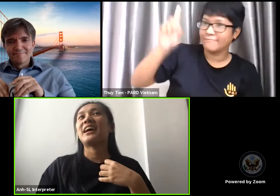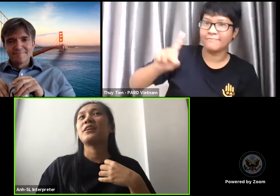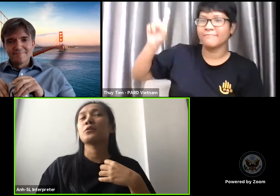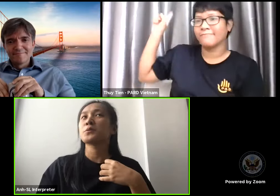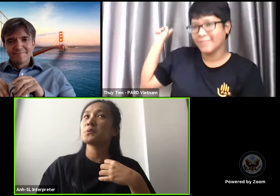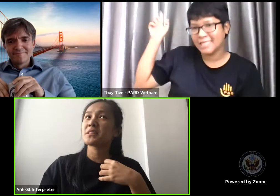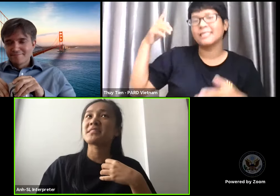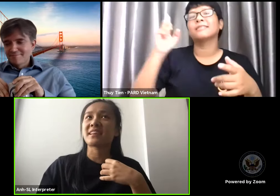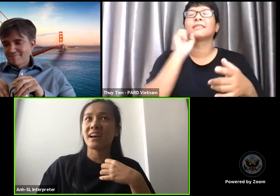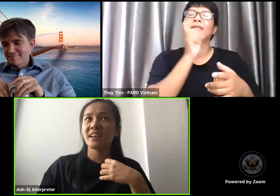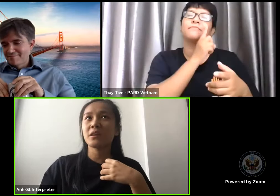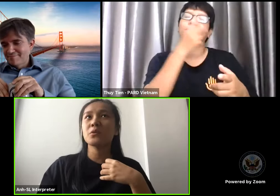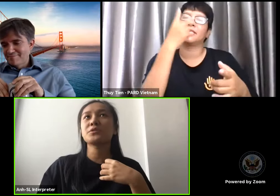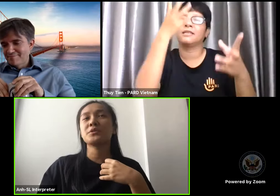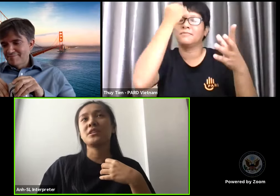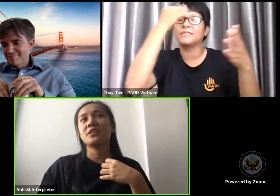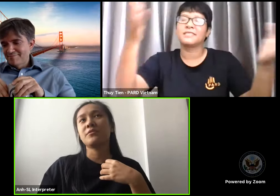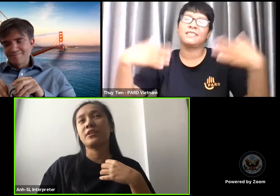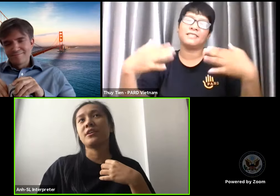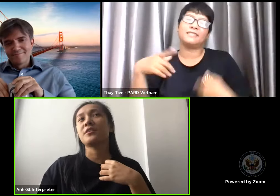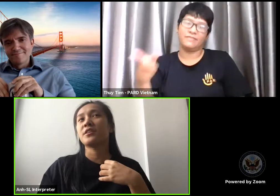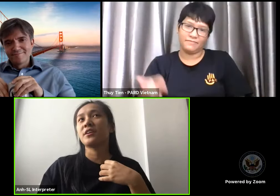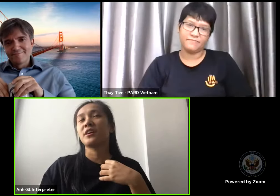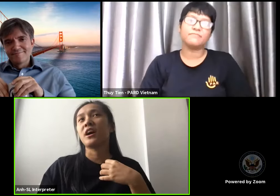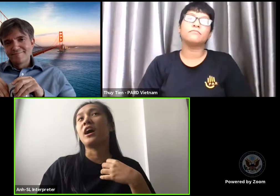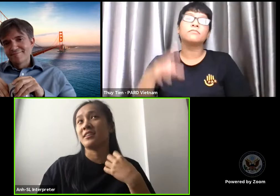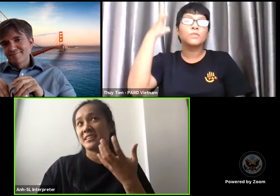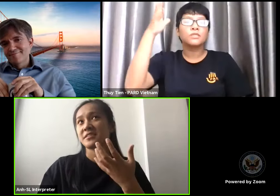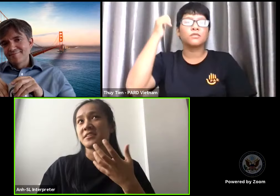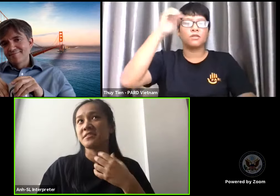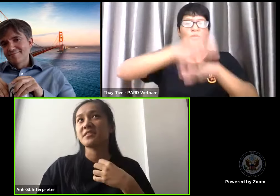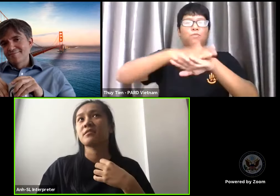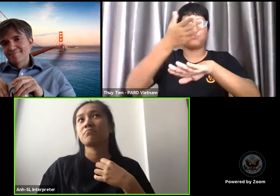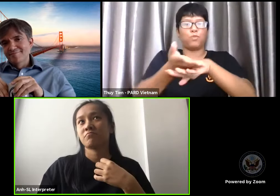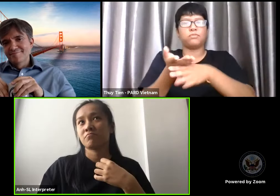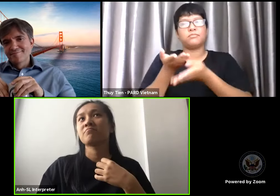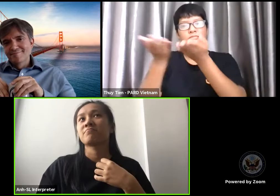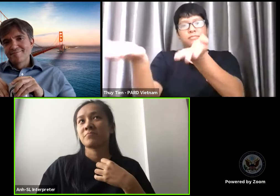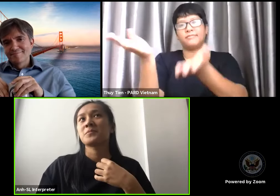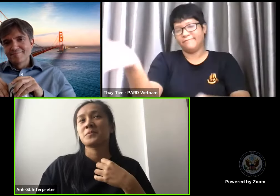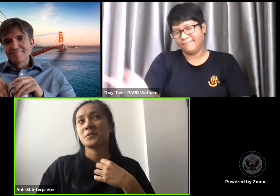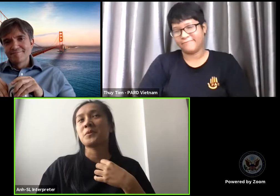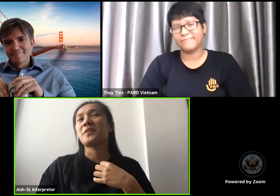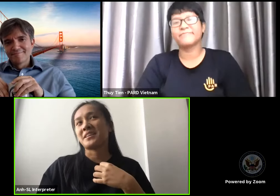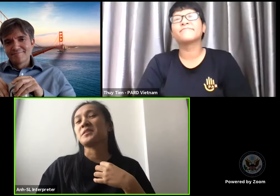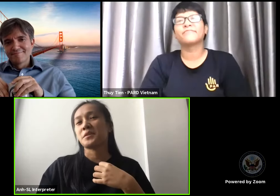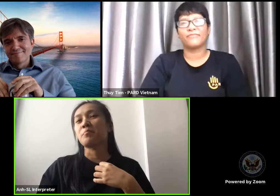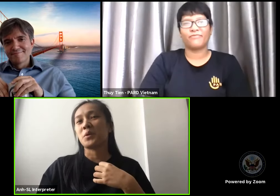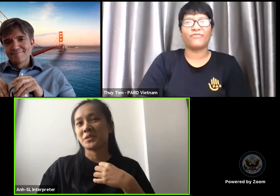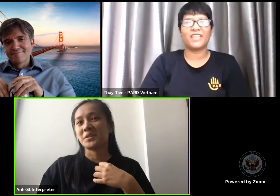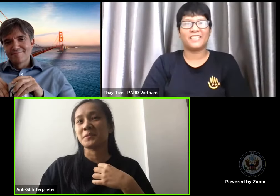And also using sign language to deliver the lessons. That is important.